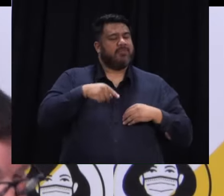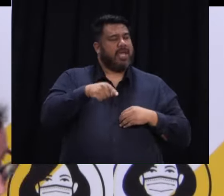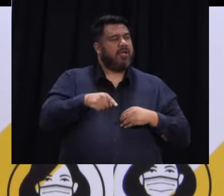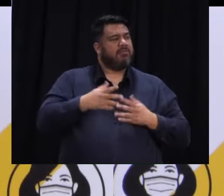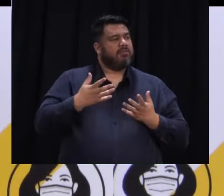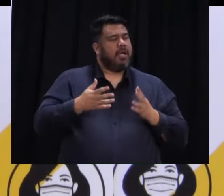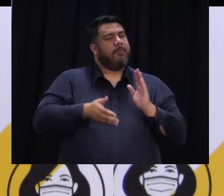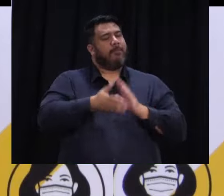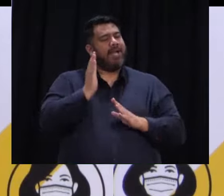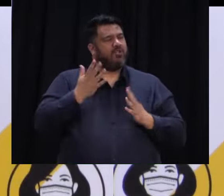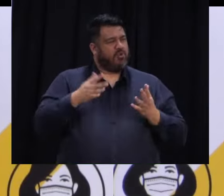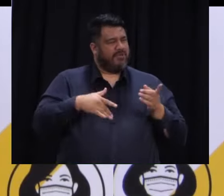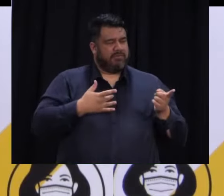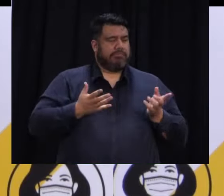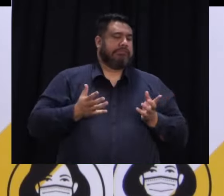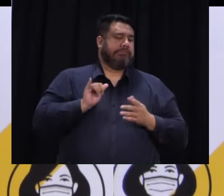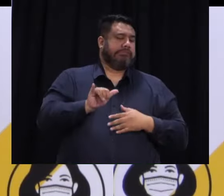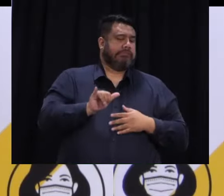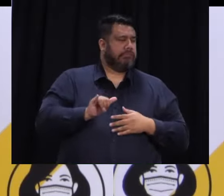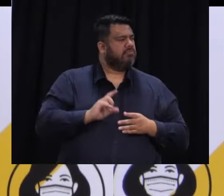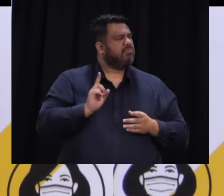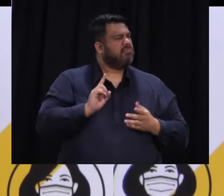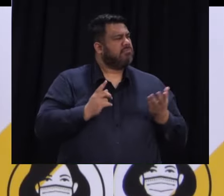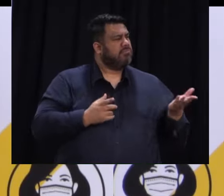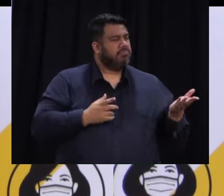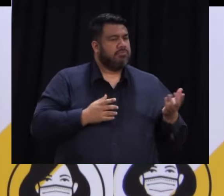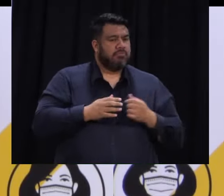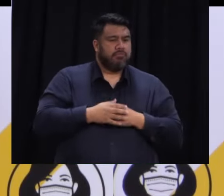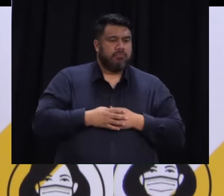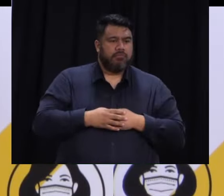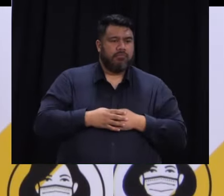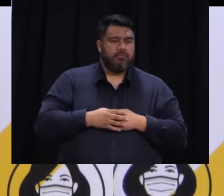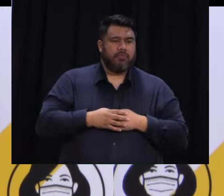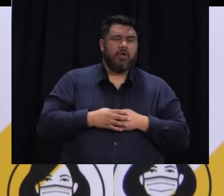were seeing, as the Director- General of Health, does that